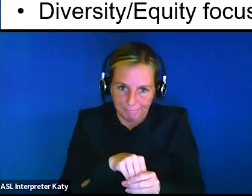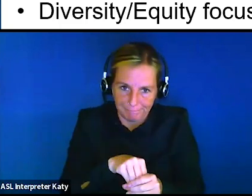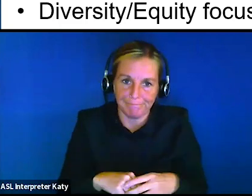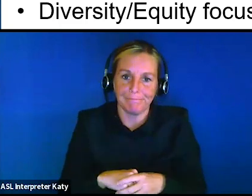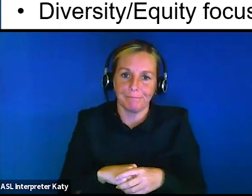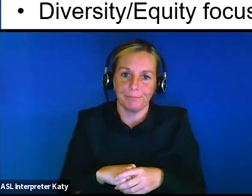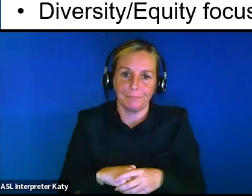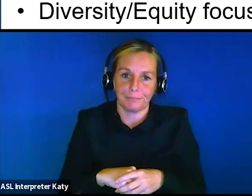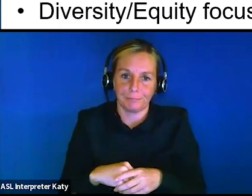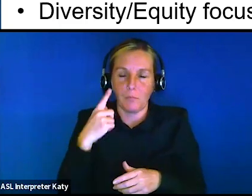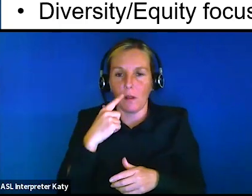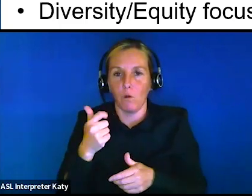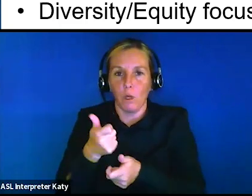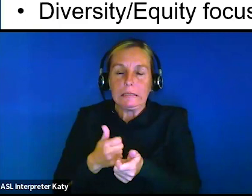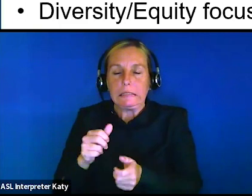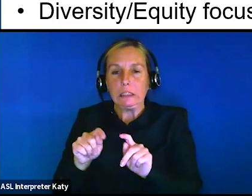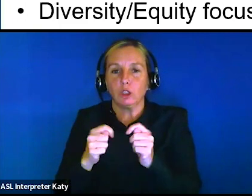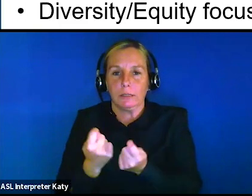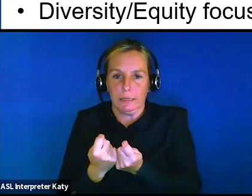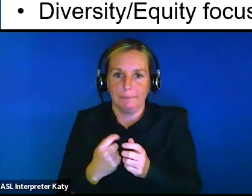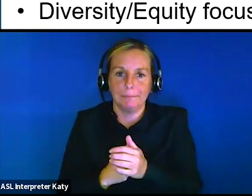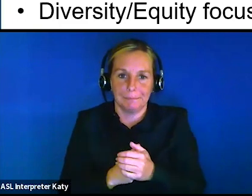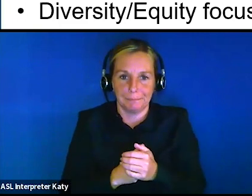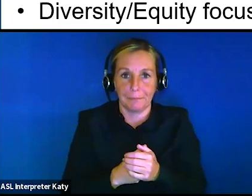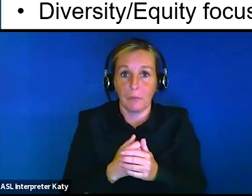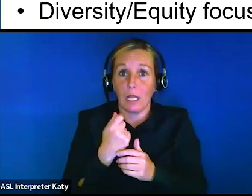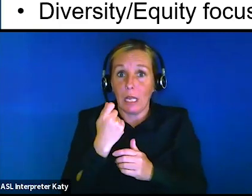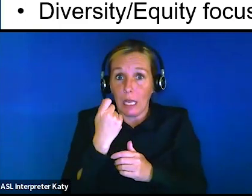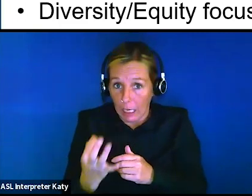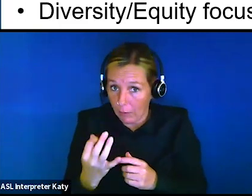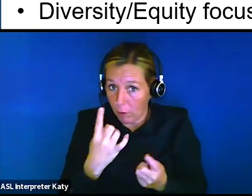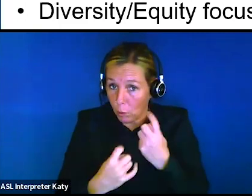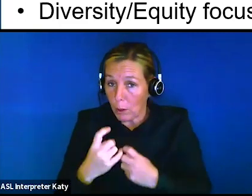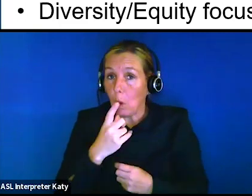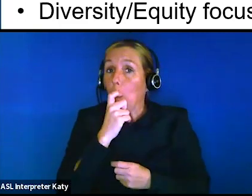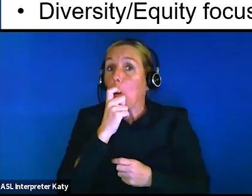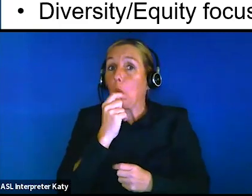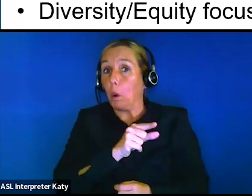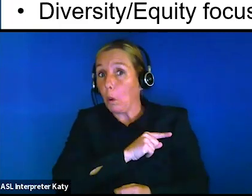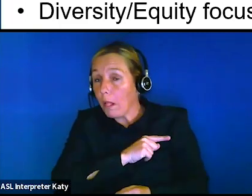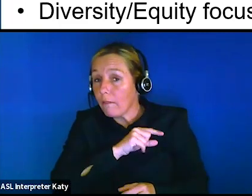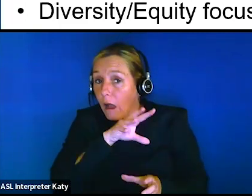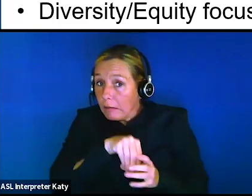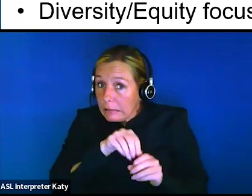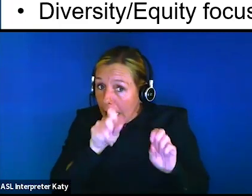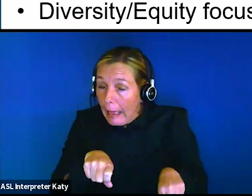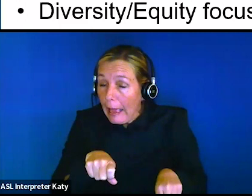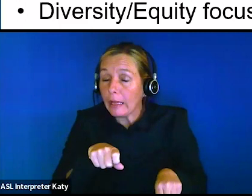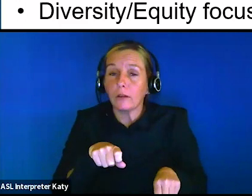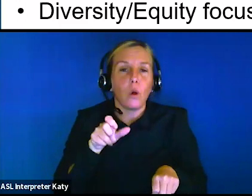each team. And if you have questions about who can qualify or if you're having trouble making